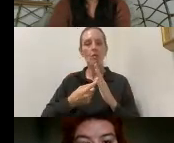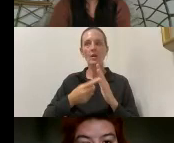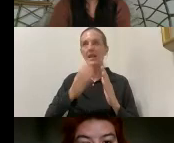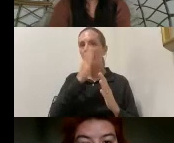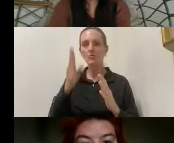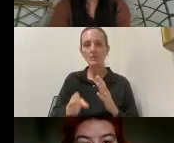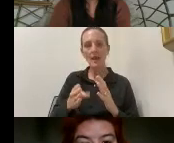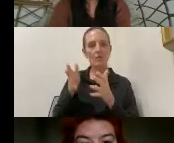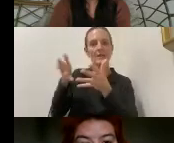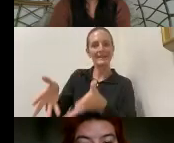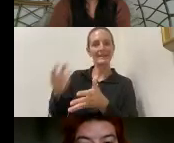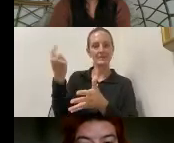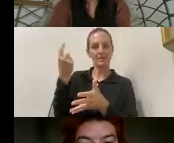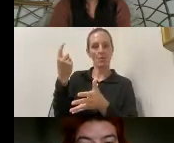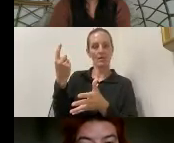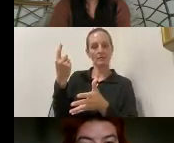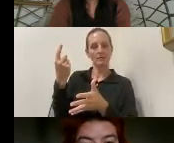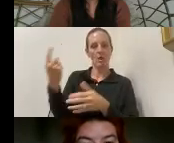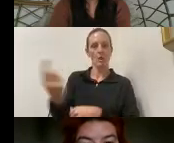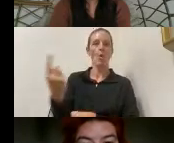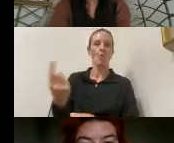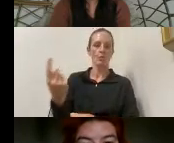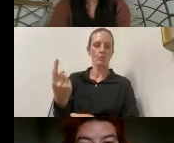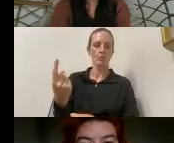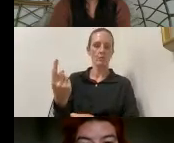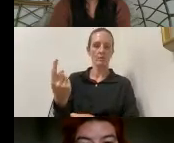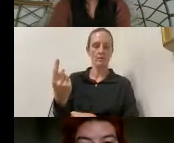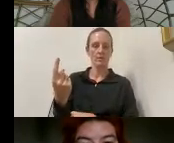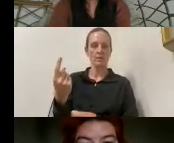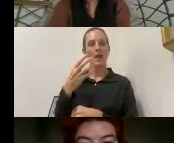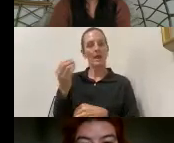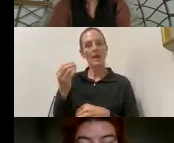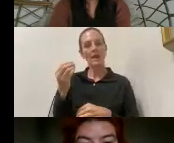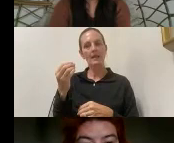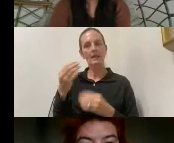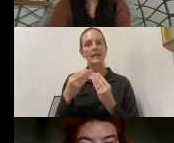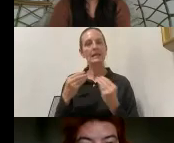I think healing is something that's to be done in community with other people and we've